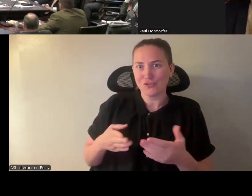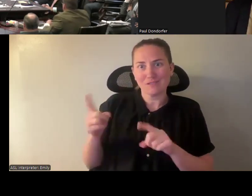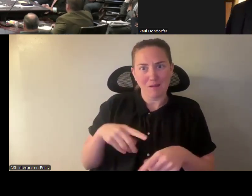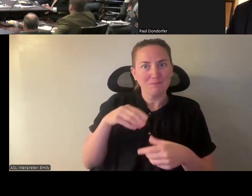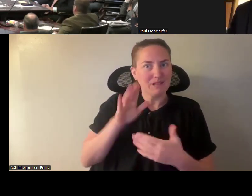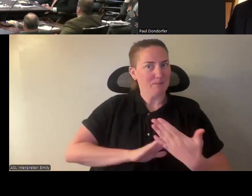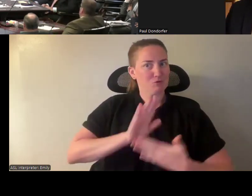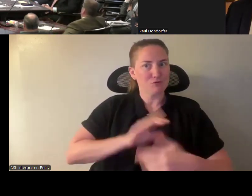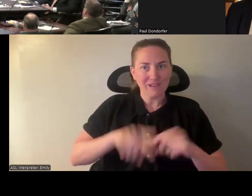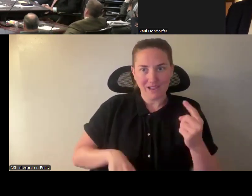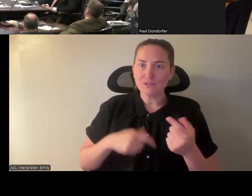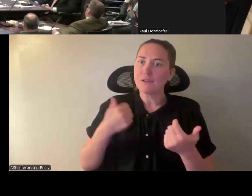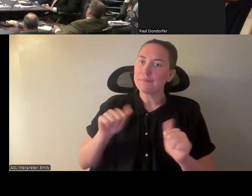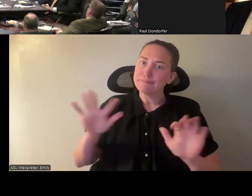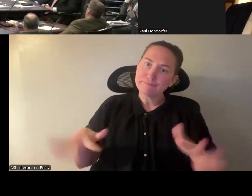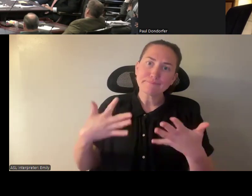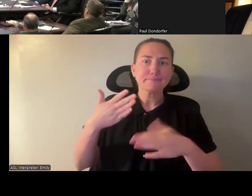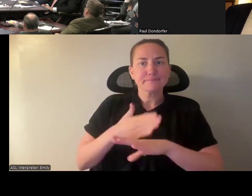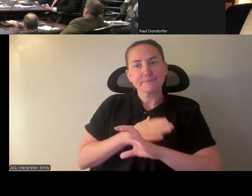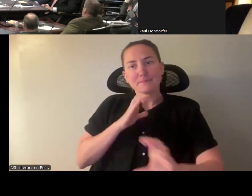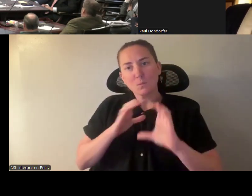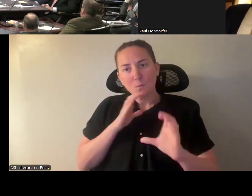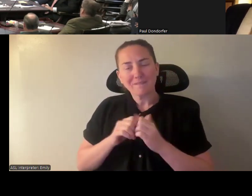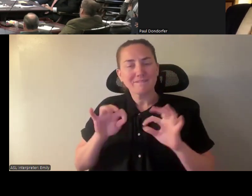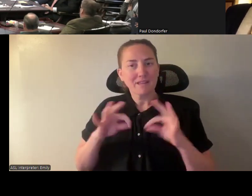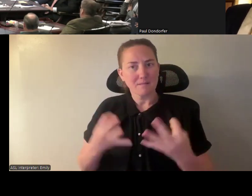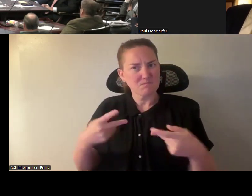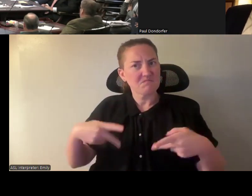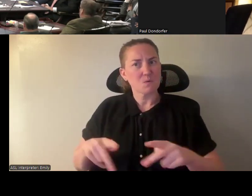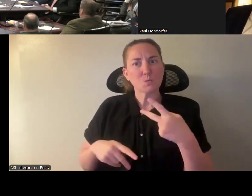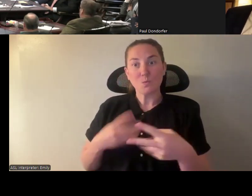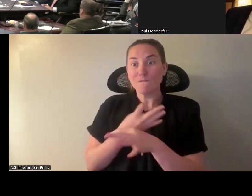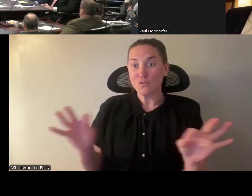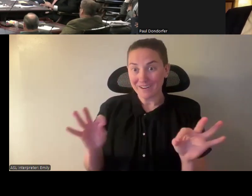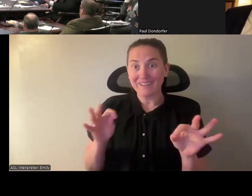to enhance communication with the families we permitted two free phone calls for each